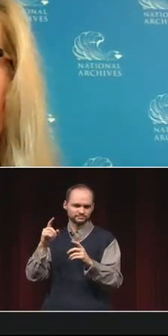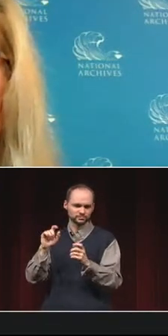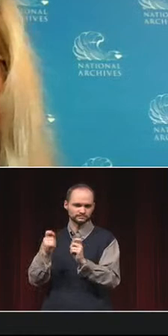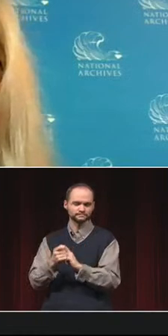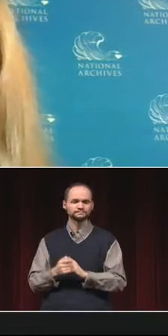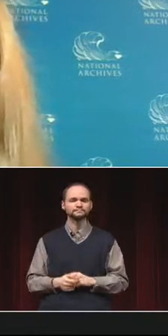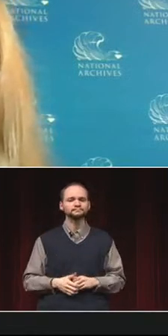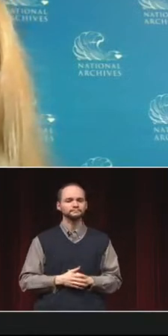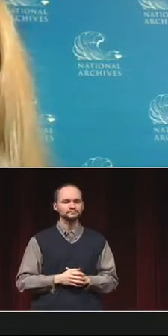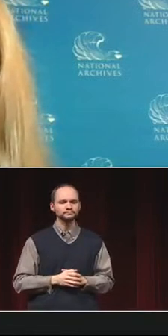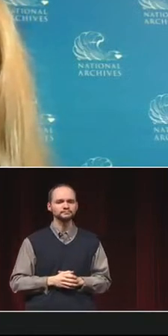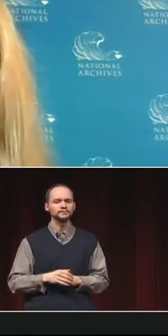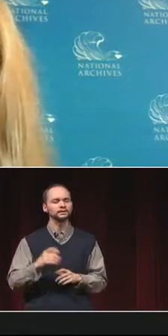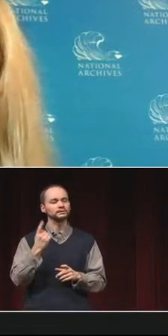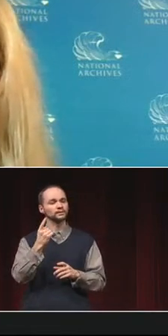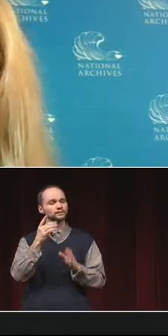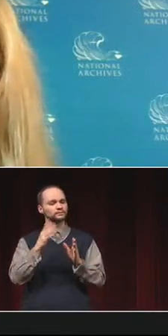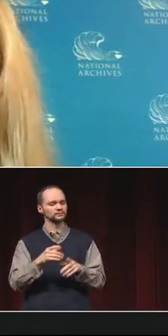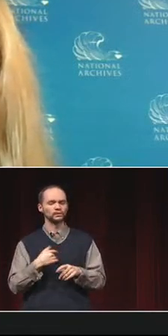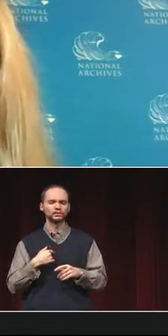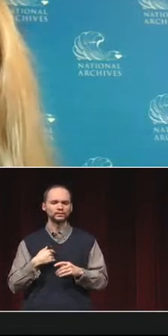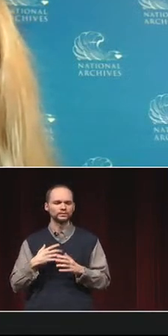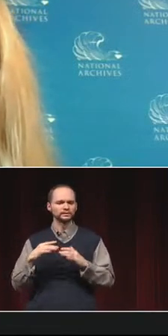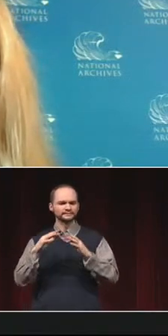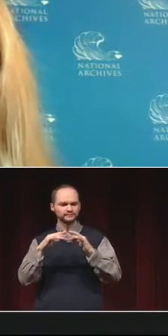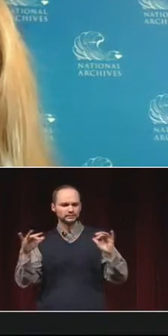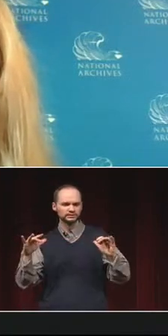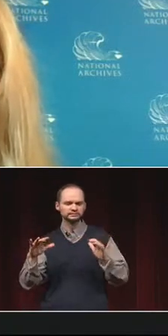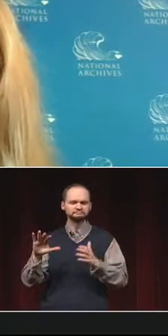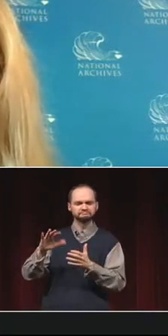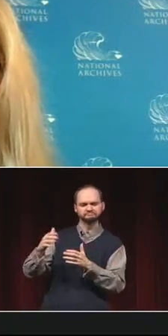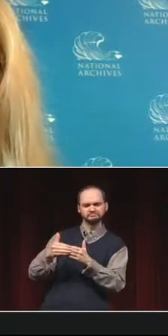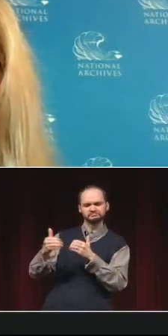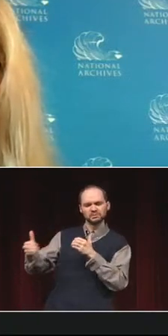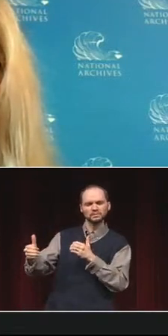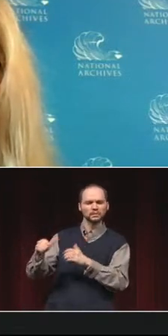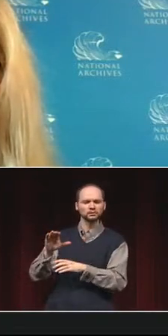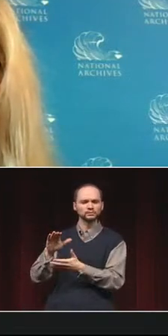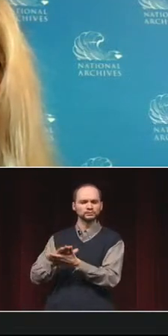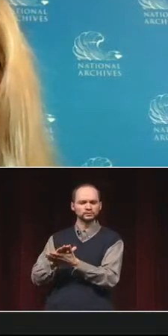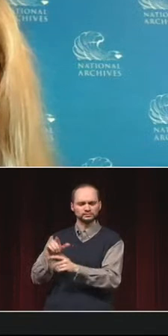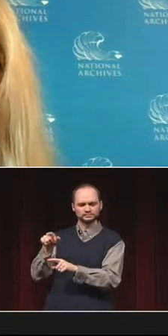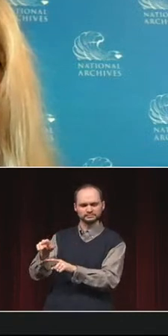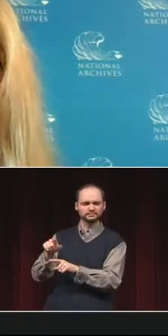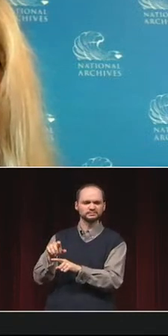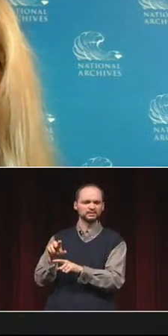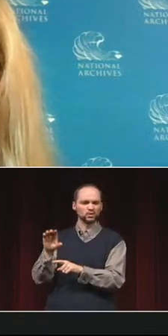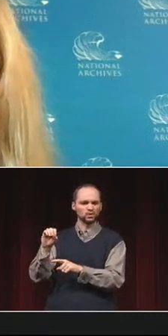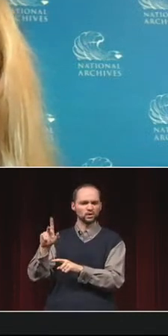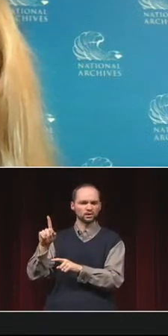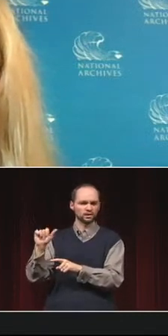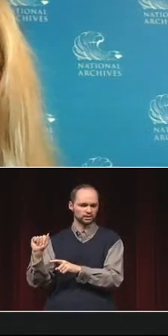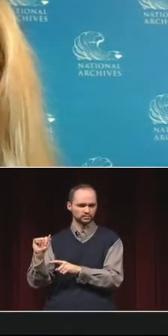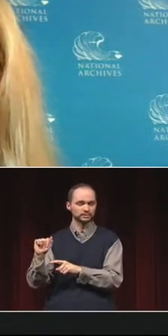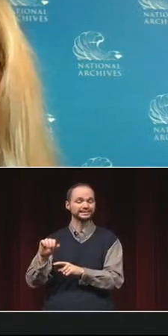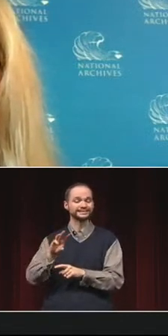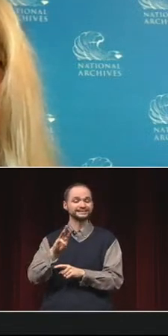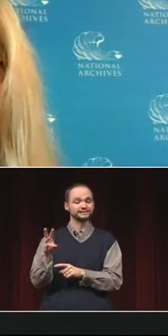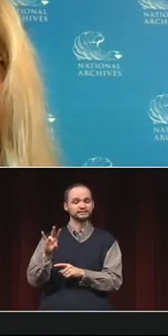diverse semi remote school in Marble City Oklahoma. And sixth and seventh grade social studies have